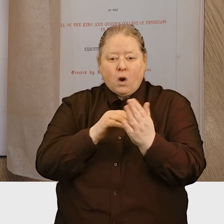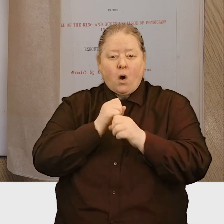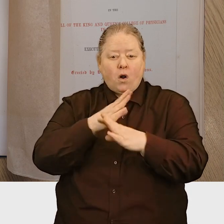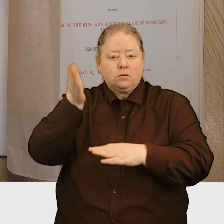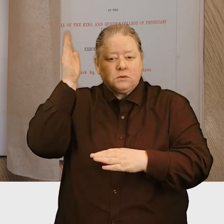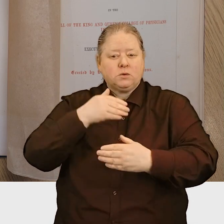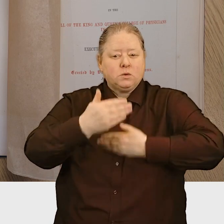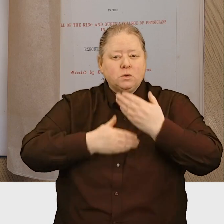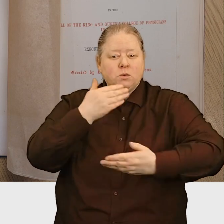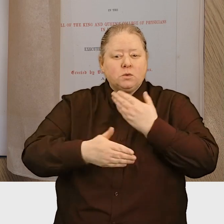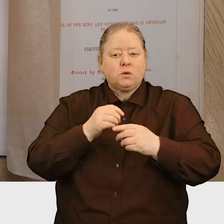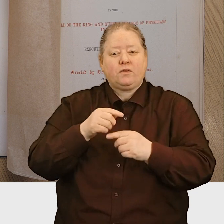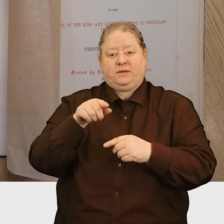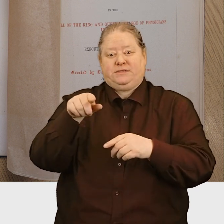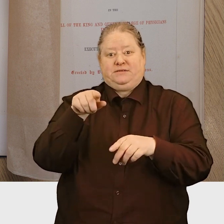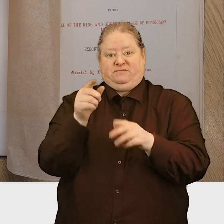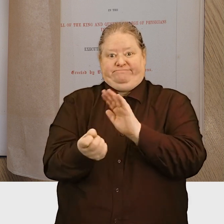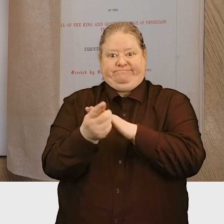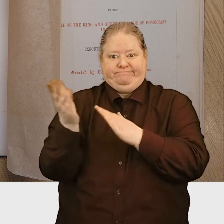were given on the event and also a photograph of the statue.